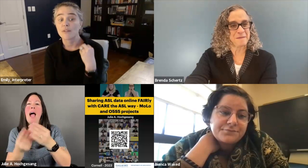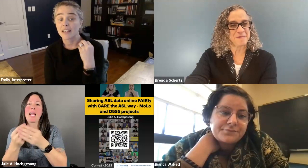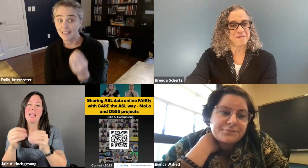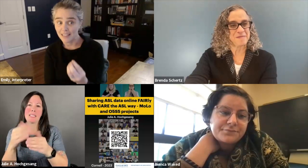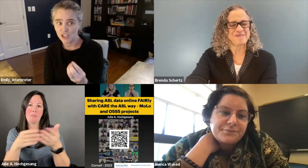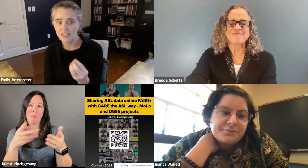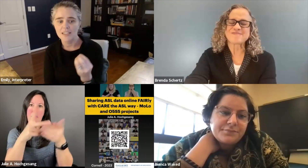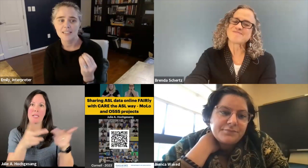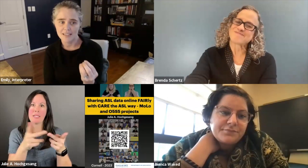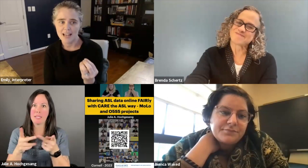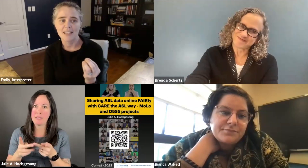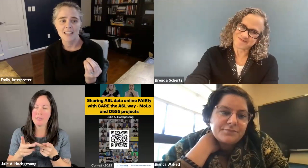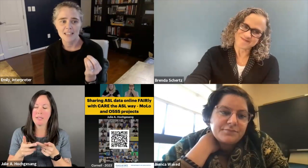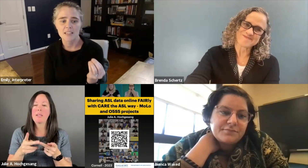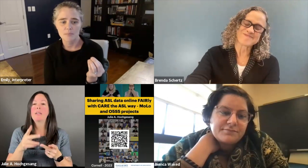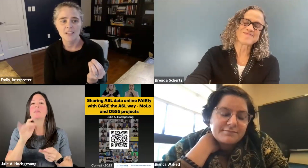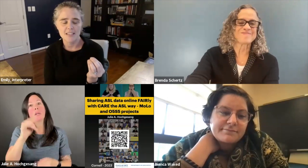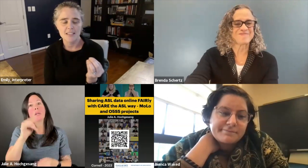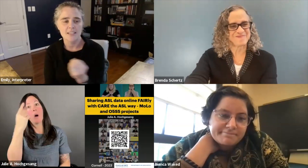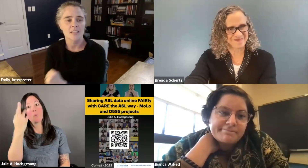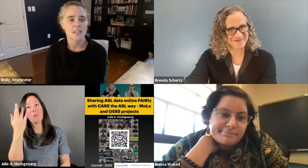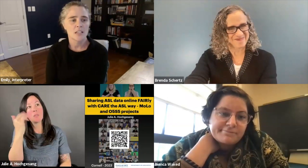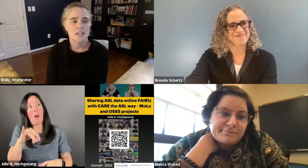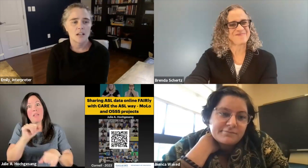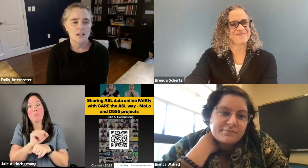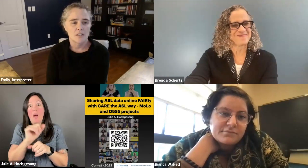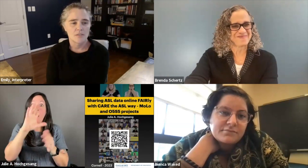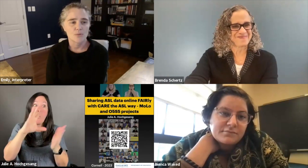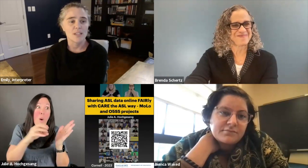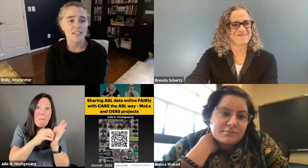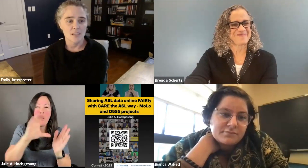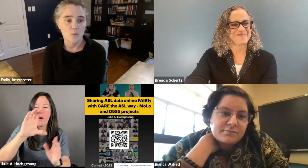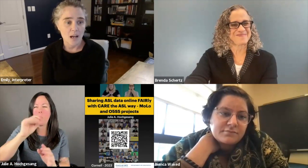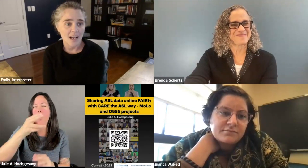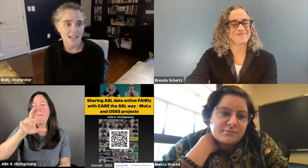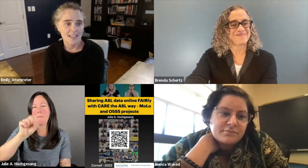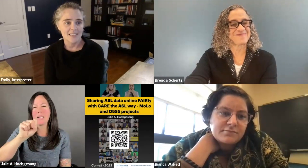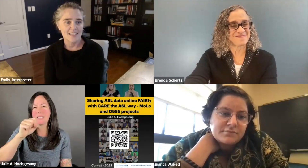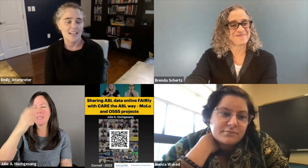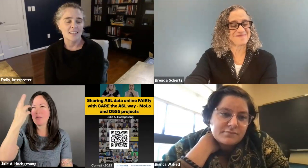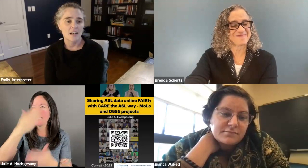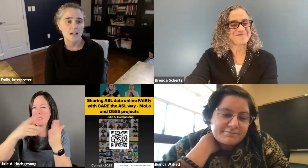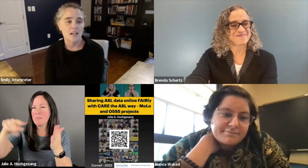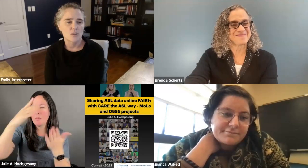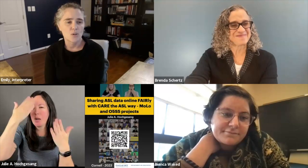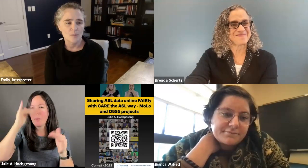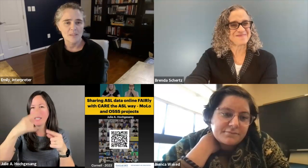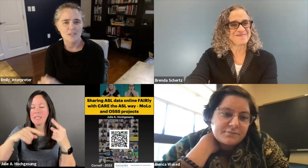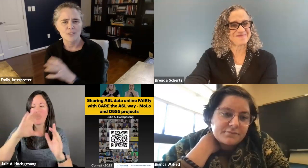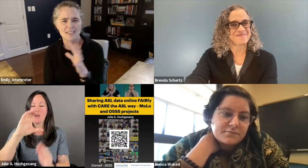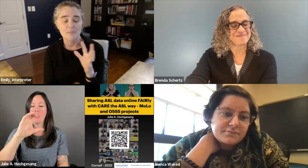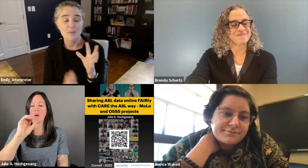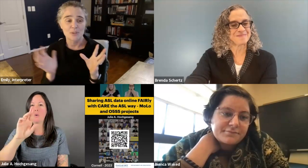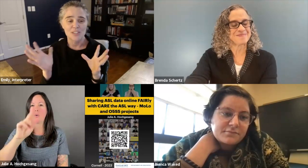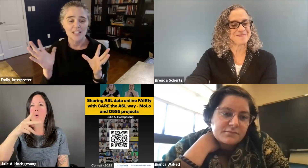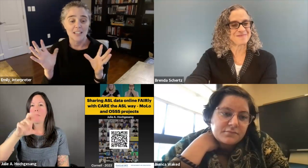recognition is lacking in some places uh the reason why is that Corpus I realize some people are signing they